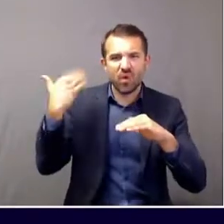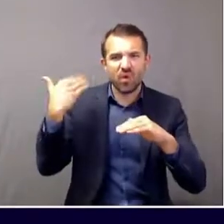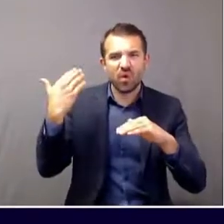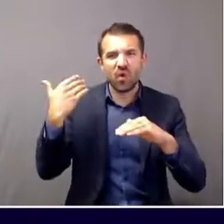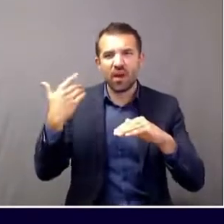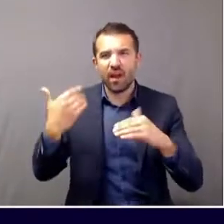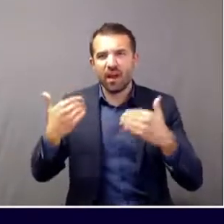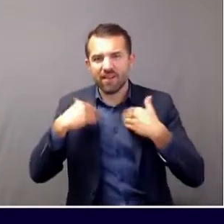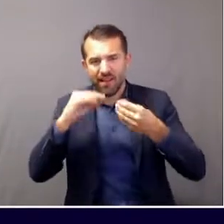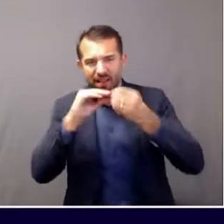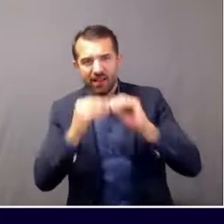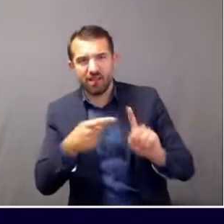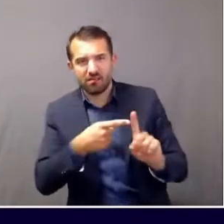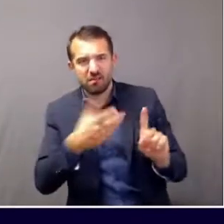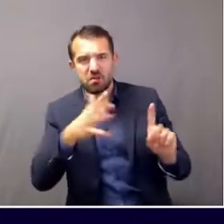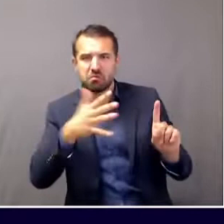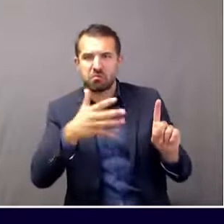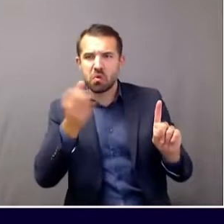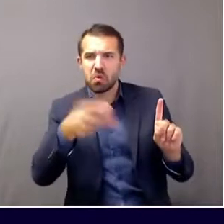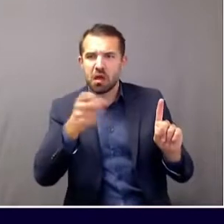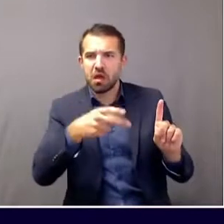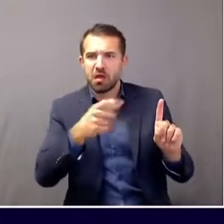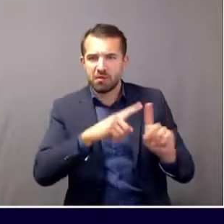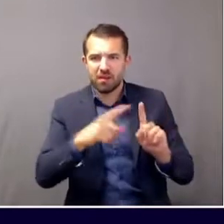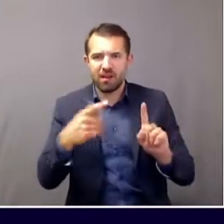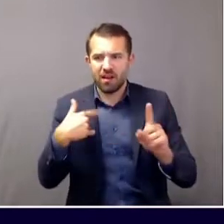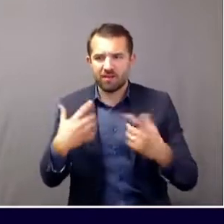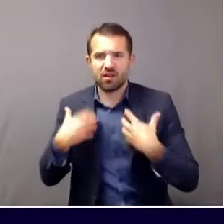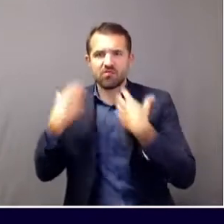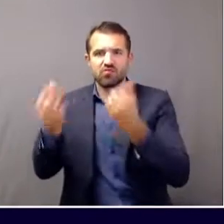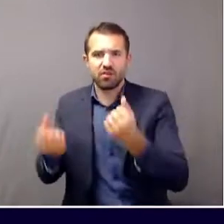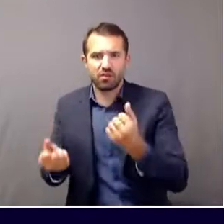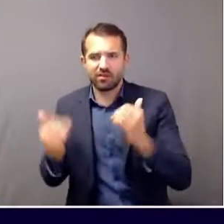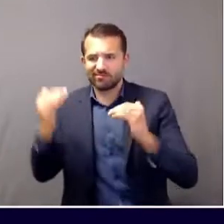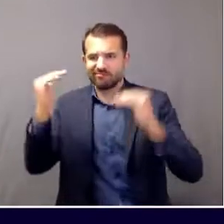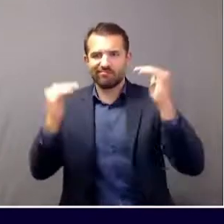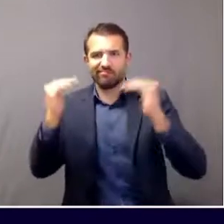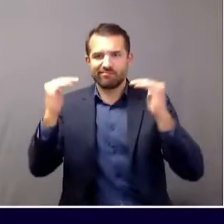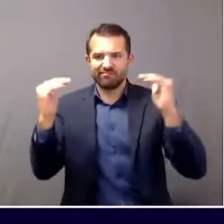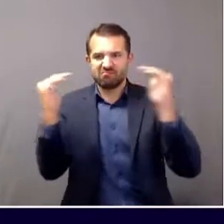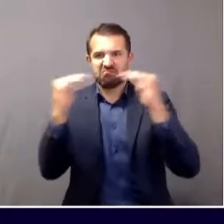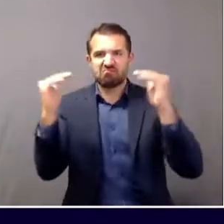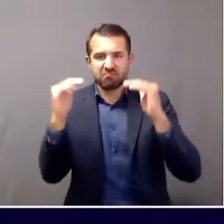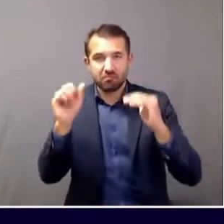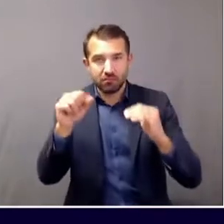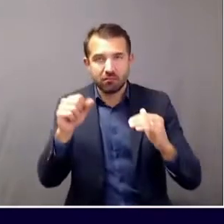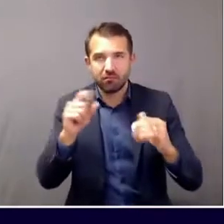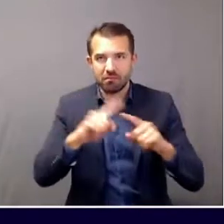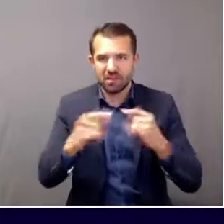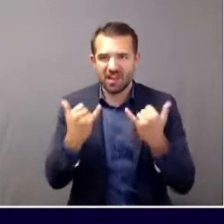were also recovery is that sort